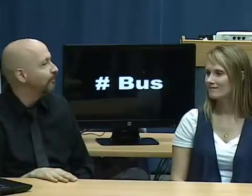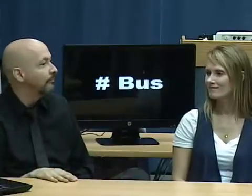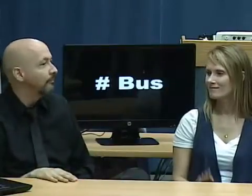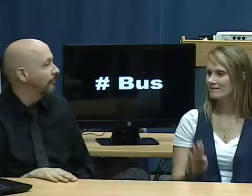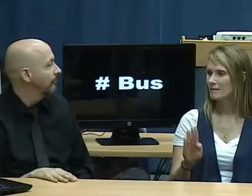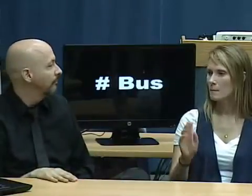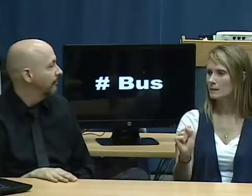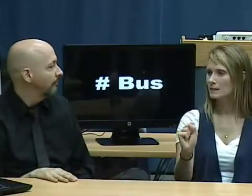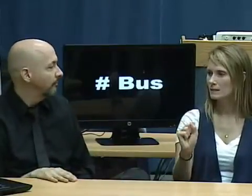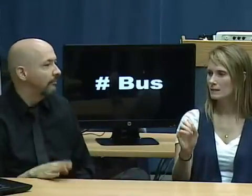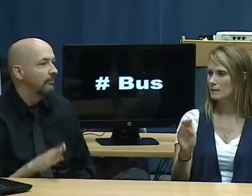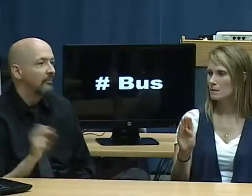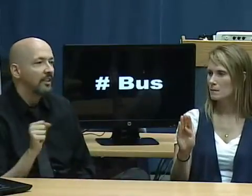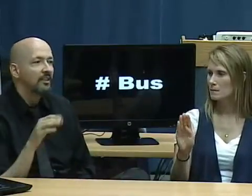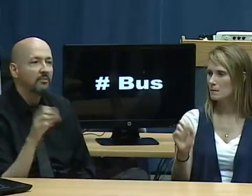#BUS